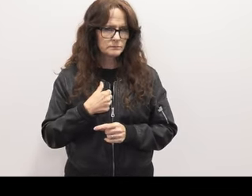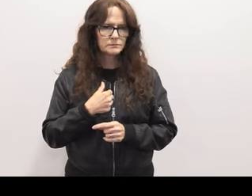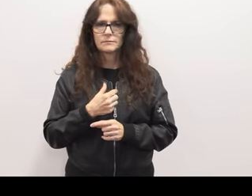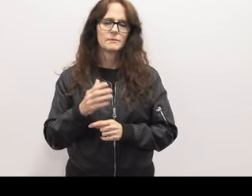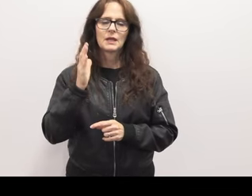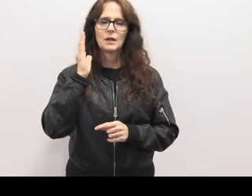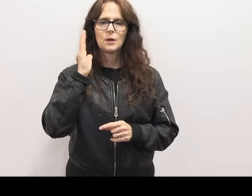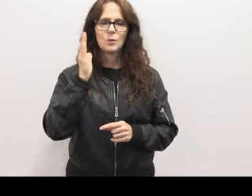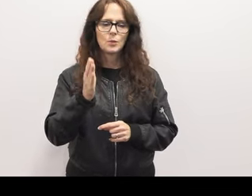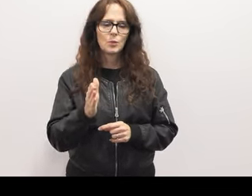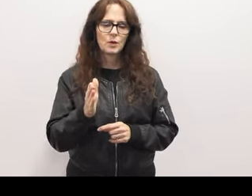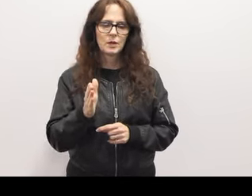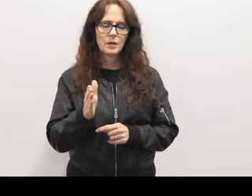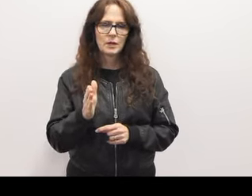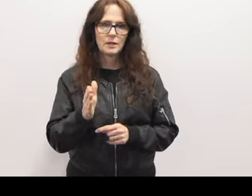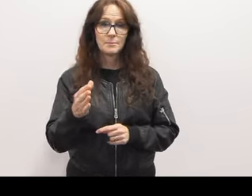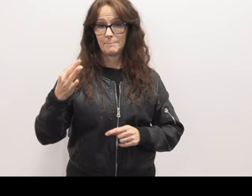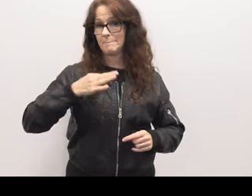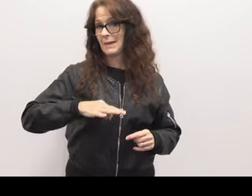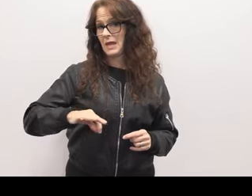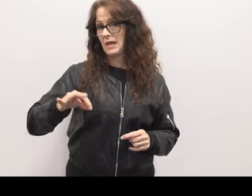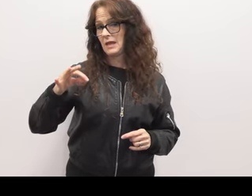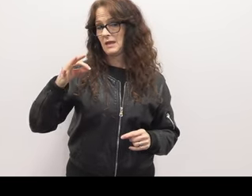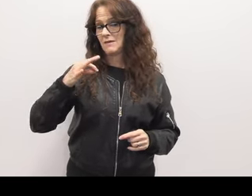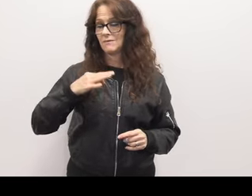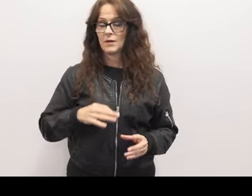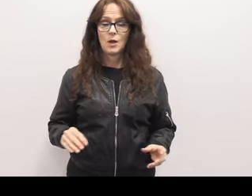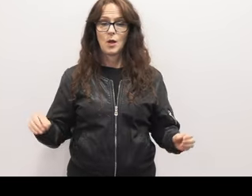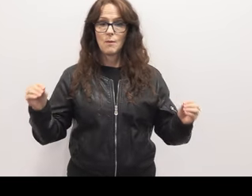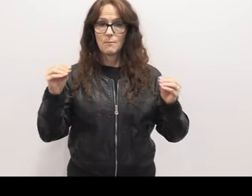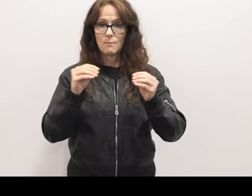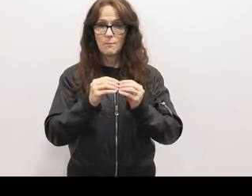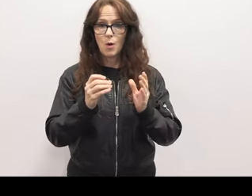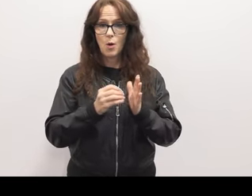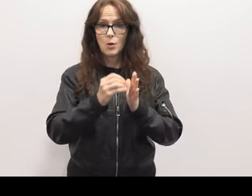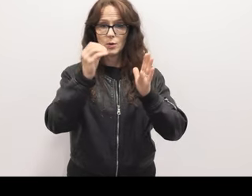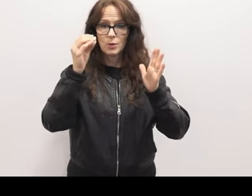beneficial to have more kids reading by grade three